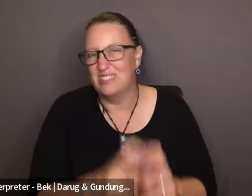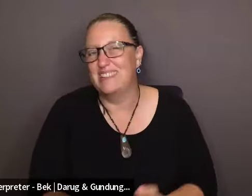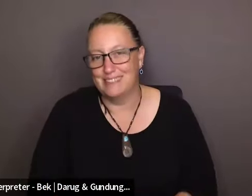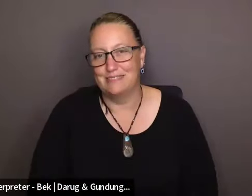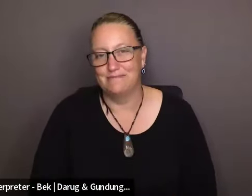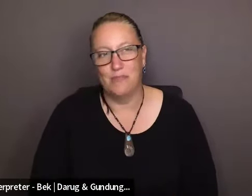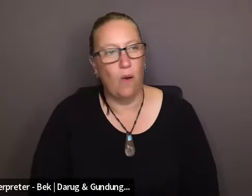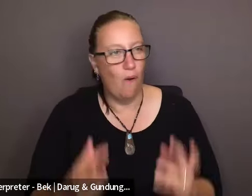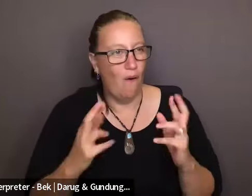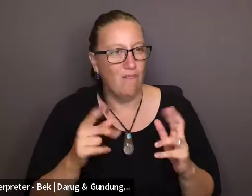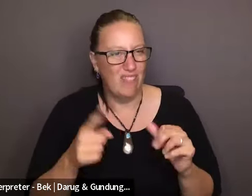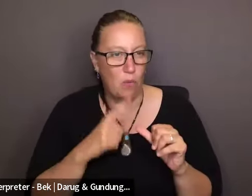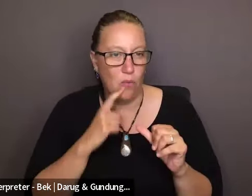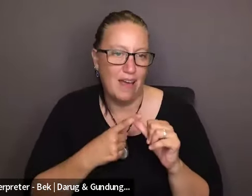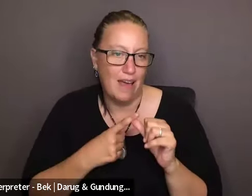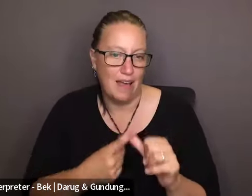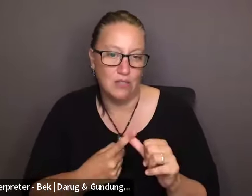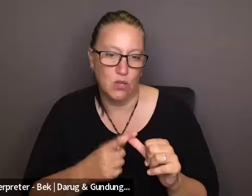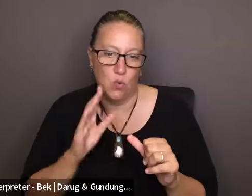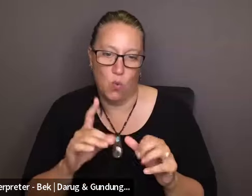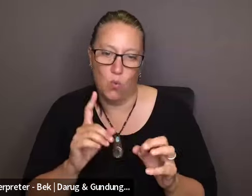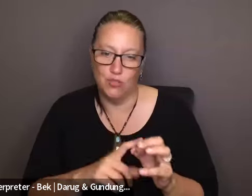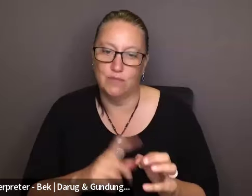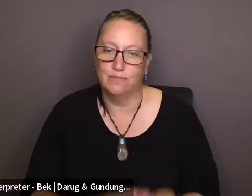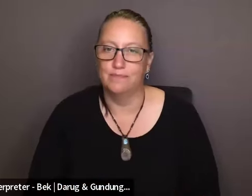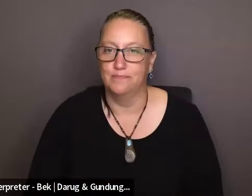as why it's important to invest in this research. I